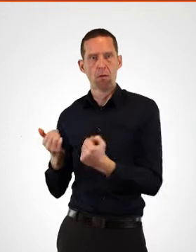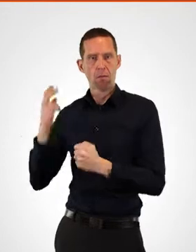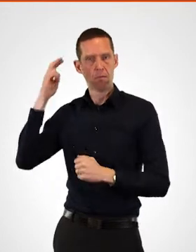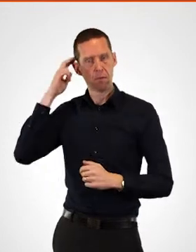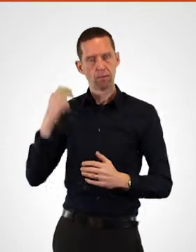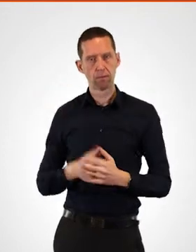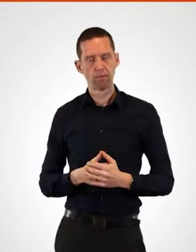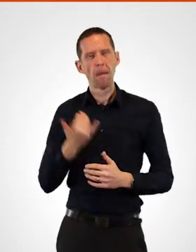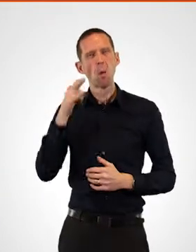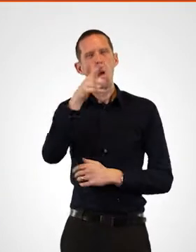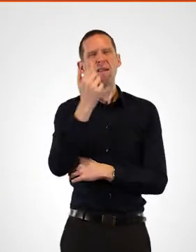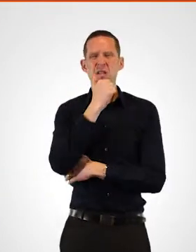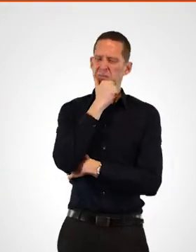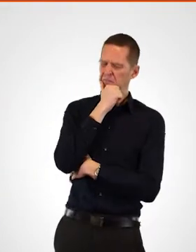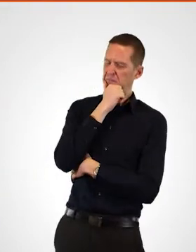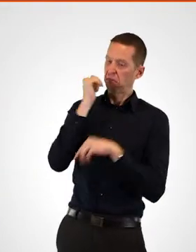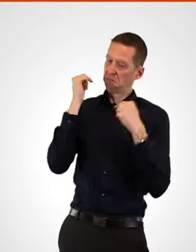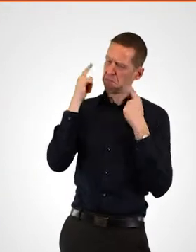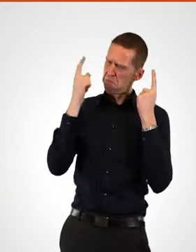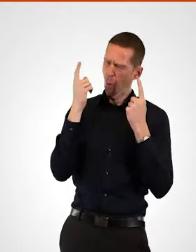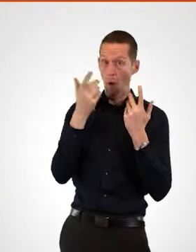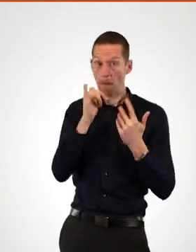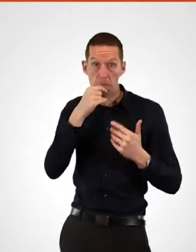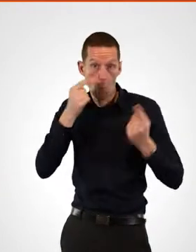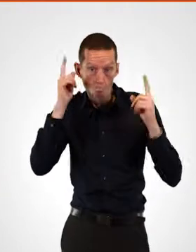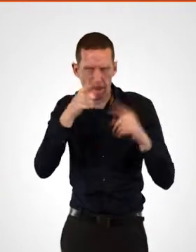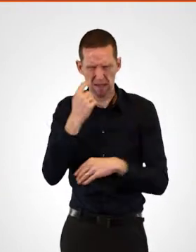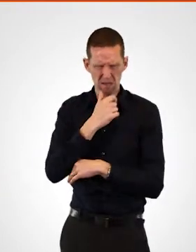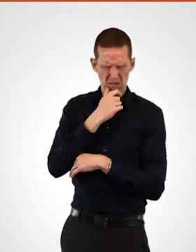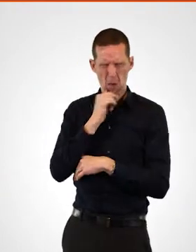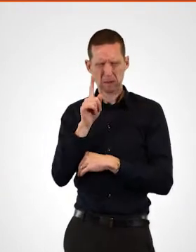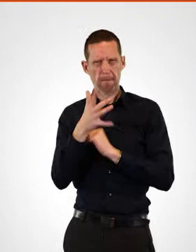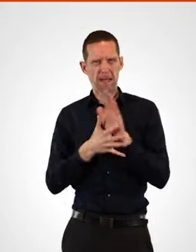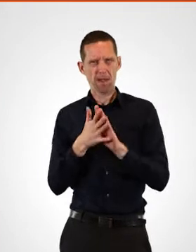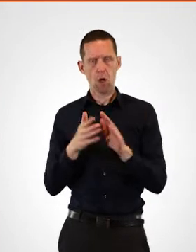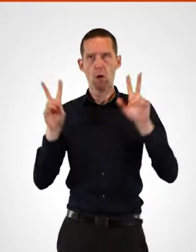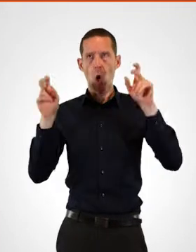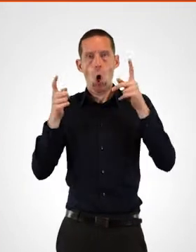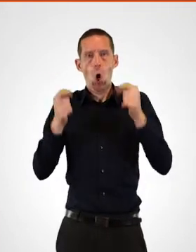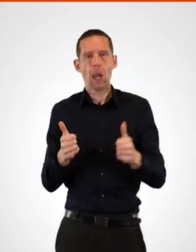You might wonder at this point, or worry about it even, what do we mean by an early implant here.